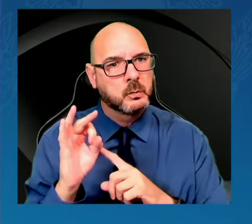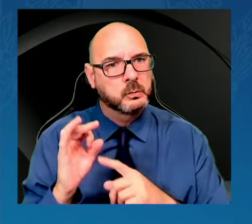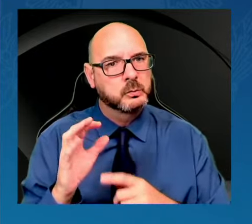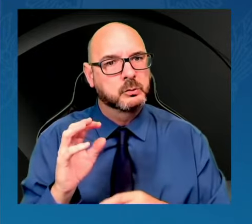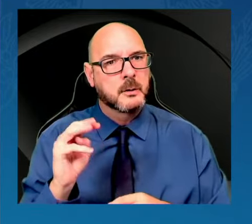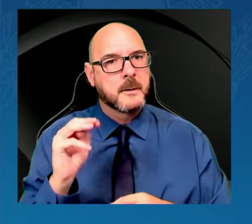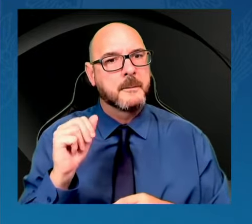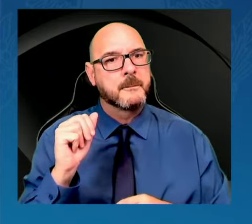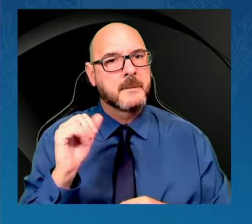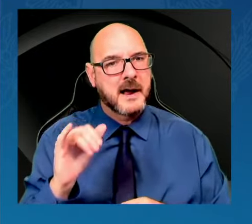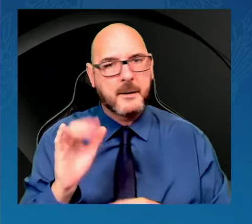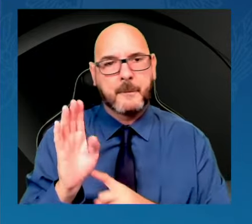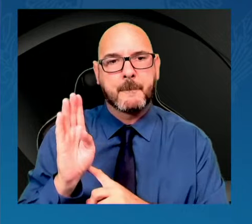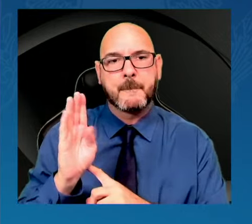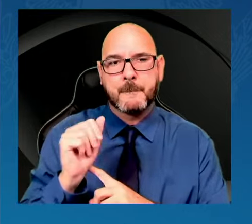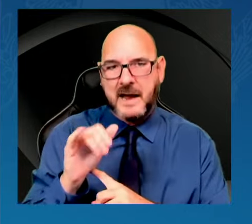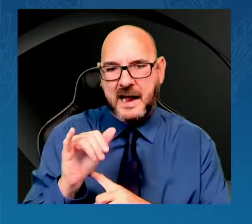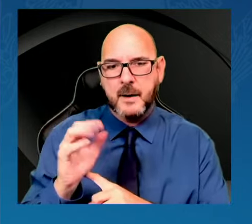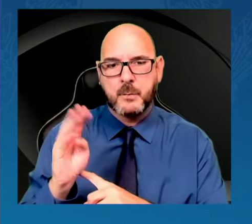income of about $15,000. One-five.